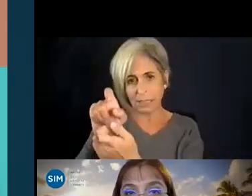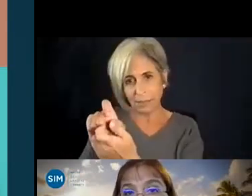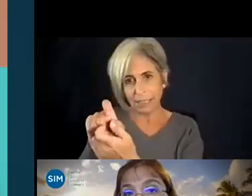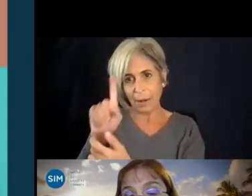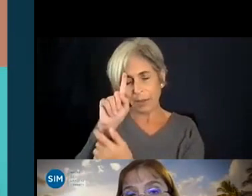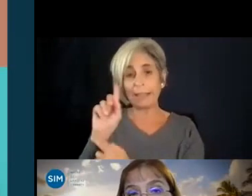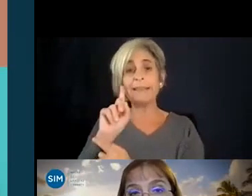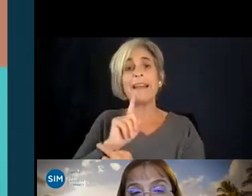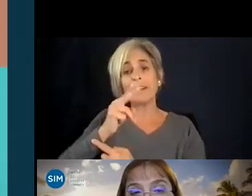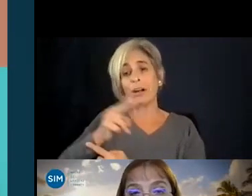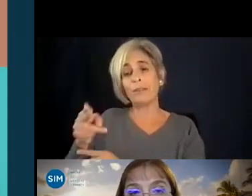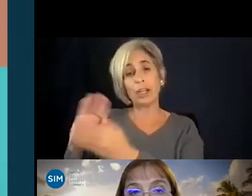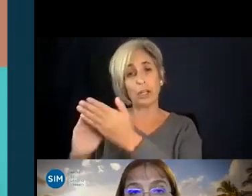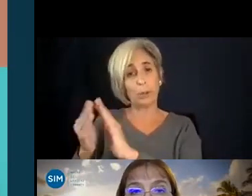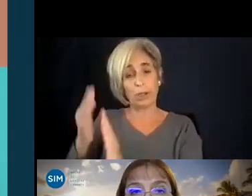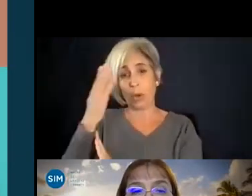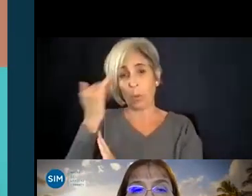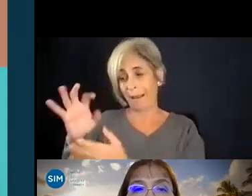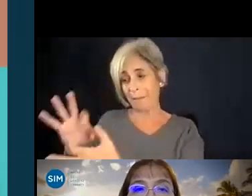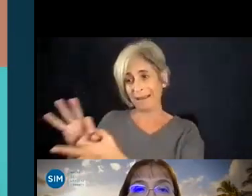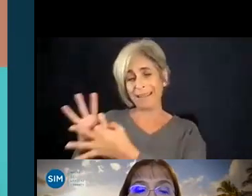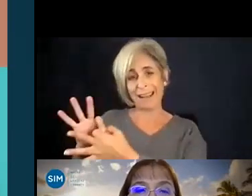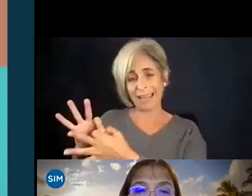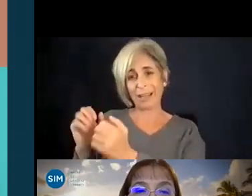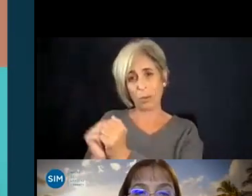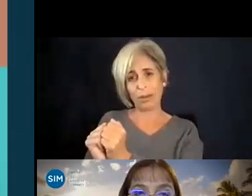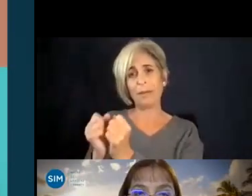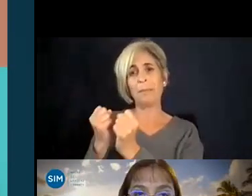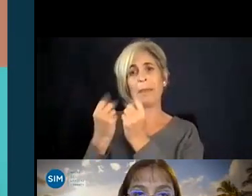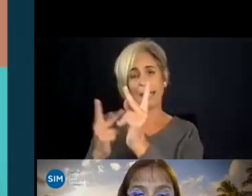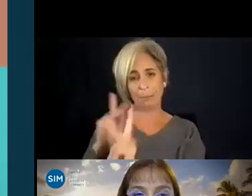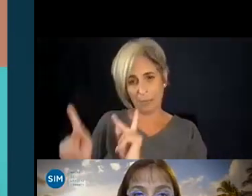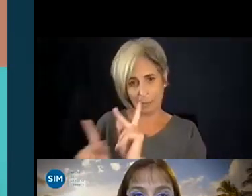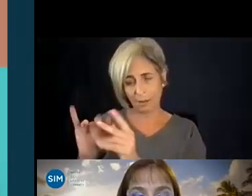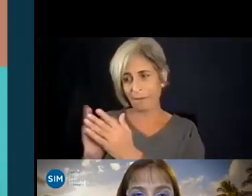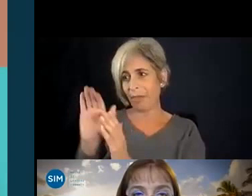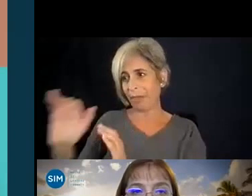deaf and hard of hearing community because I am connected with several members of that community.